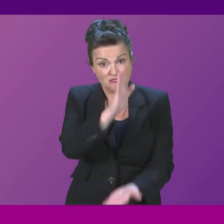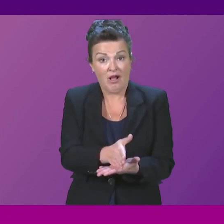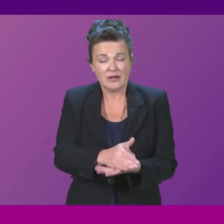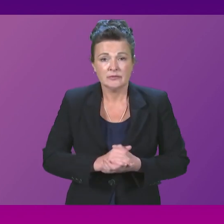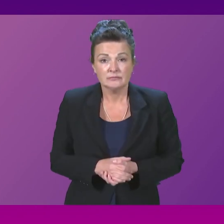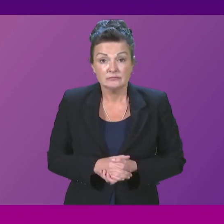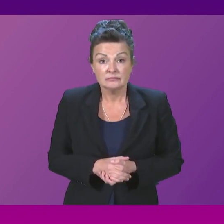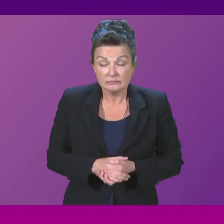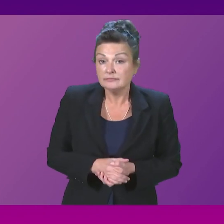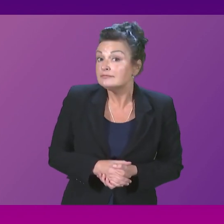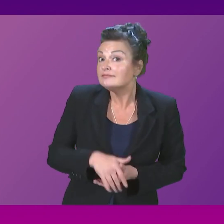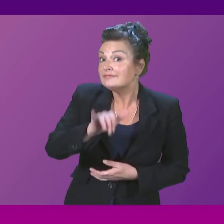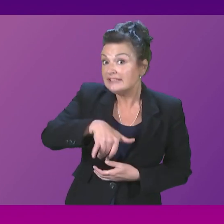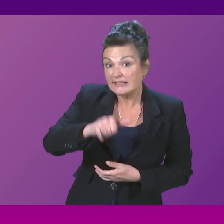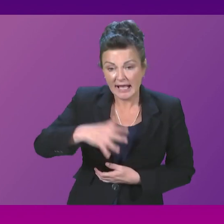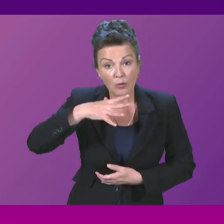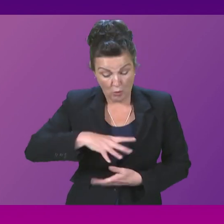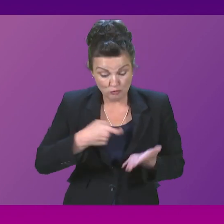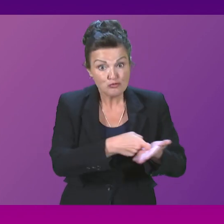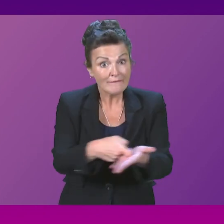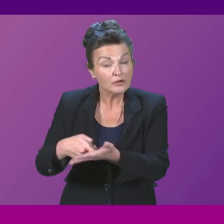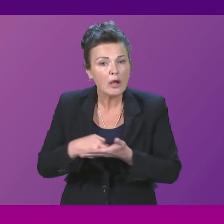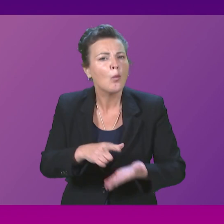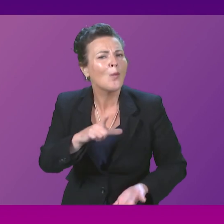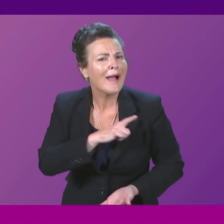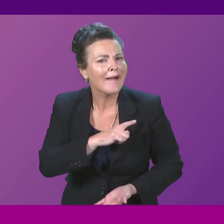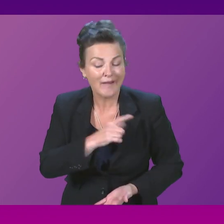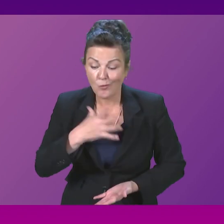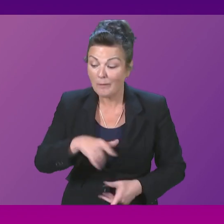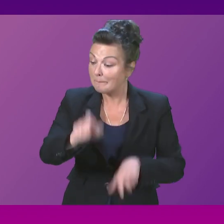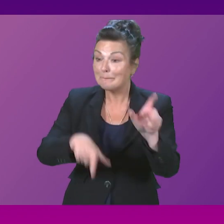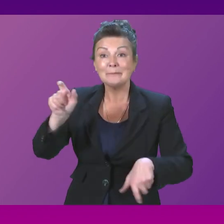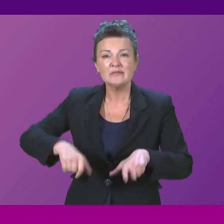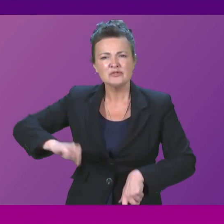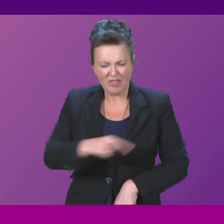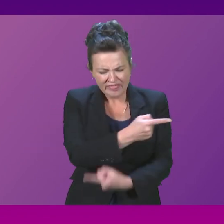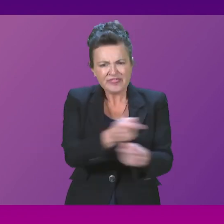I want to have a referendum to give the people of Scotland that choice.